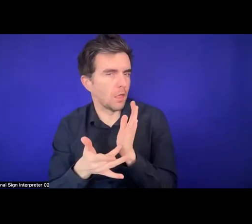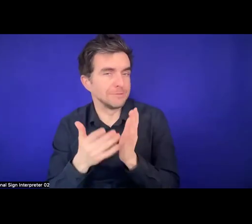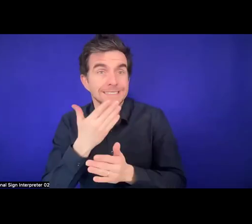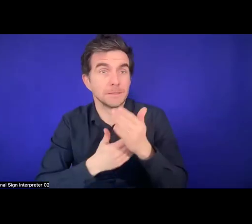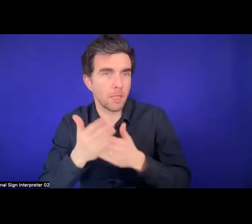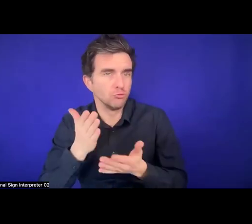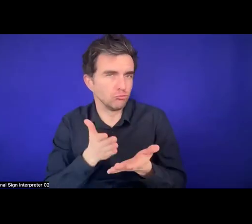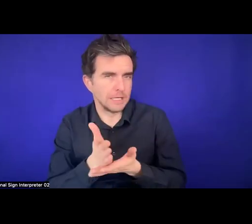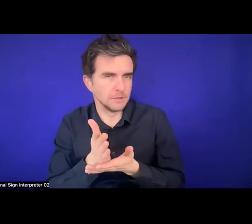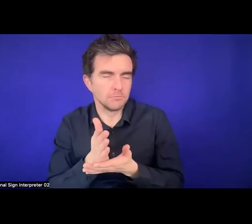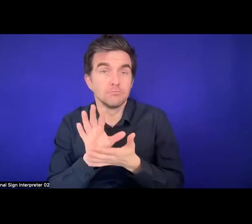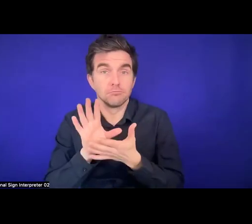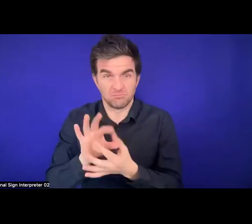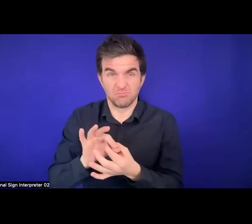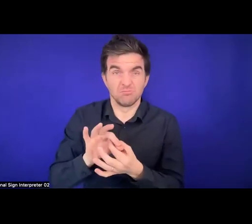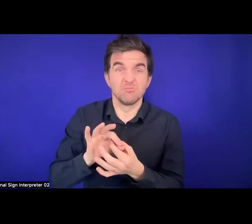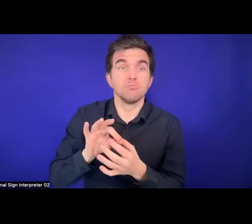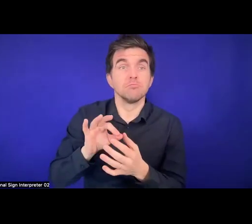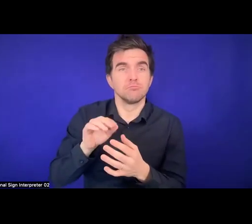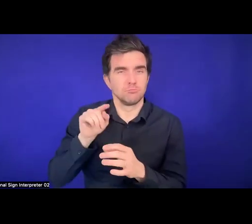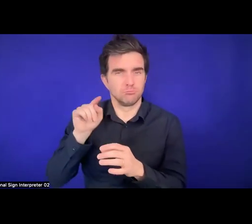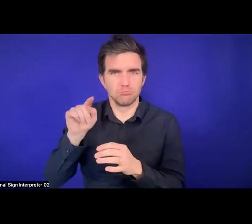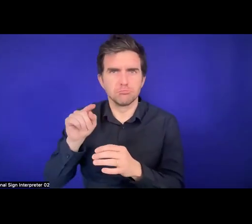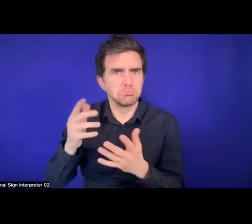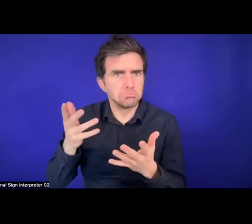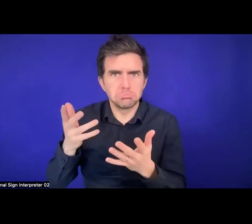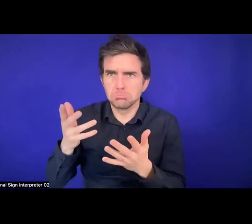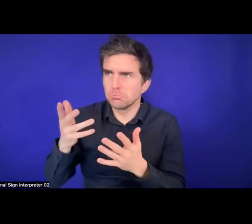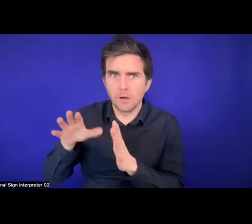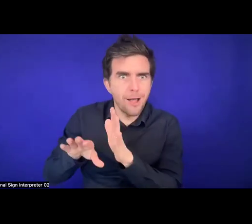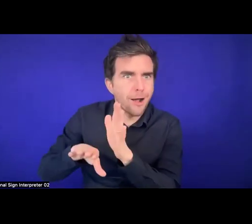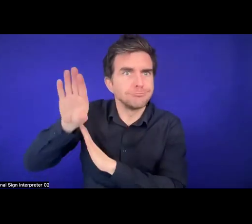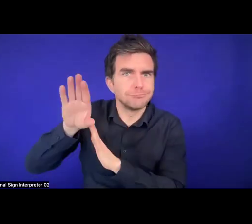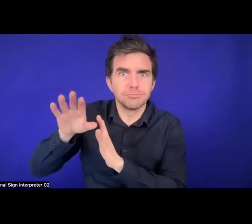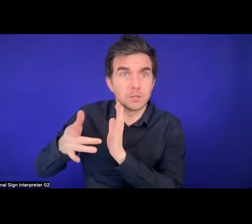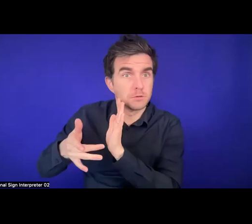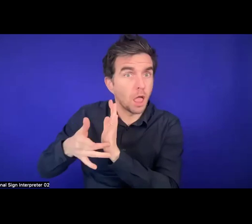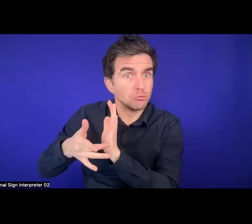of people with disability. This project emerged from my PhD research, but it's not